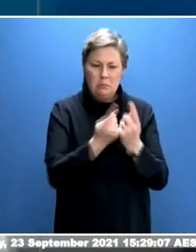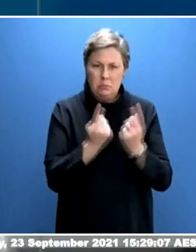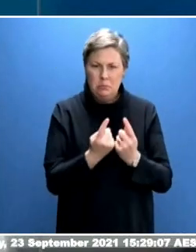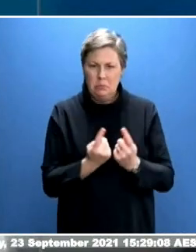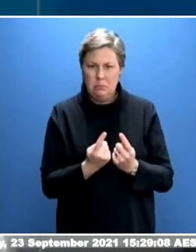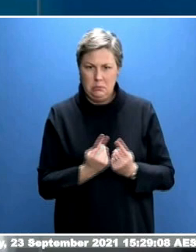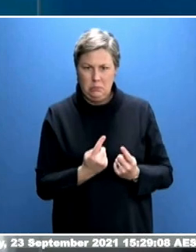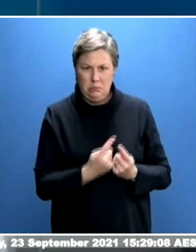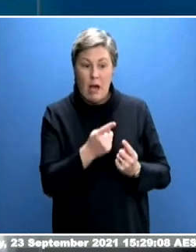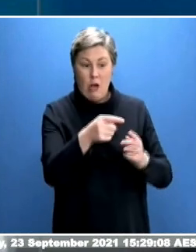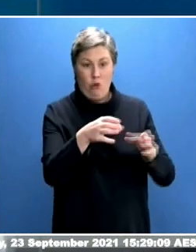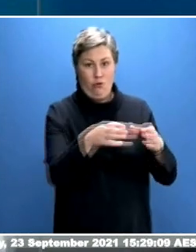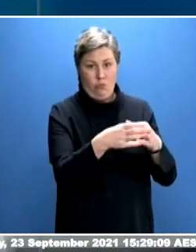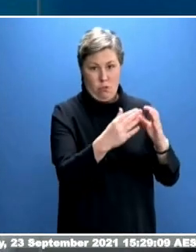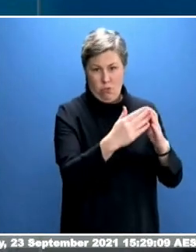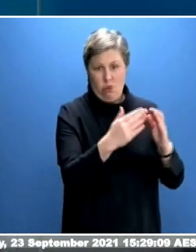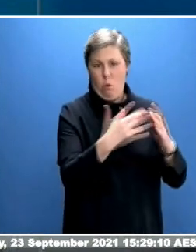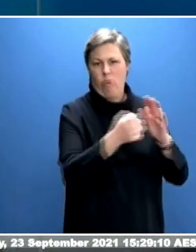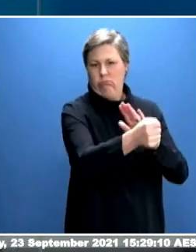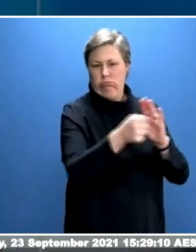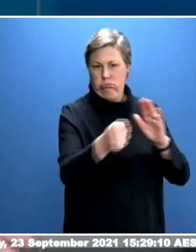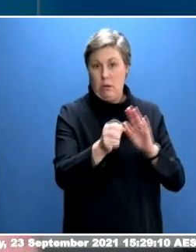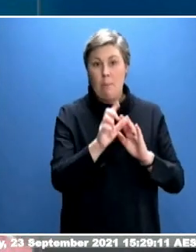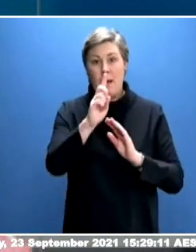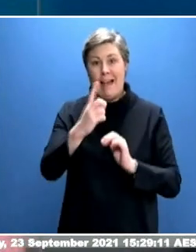The individual therapeutic plan is the one that will come out of the